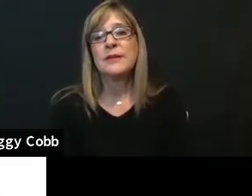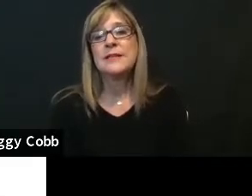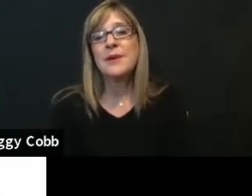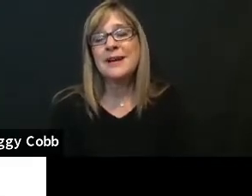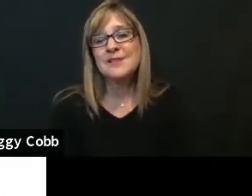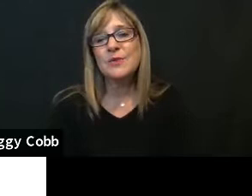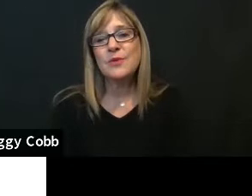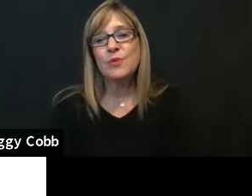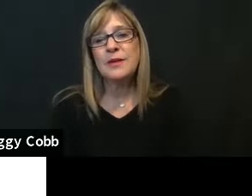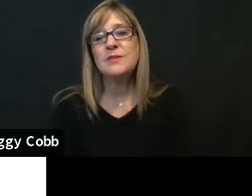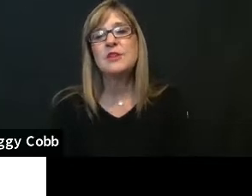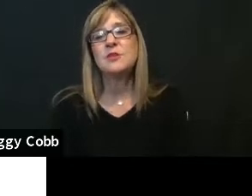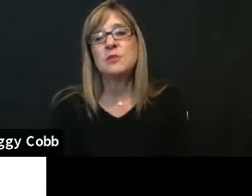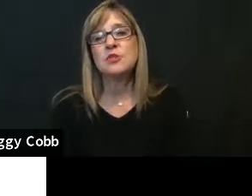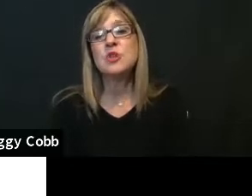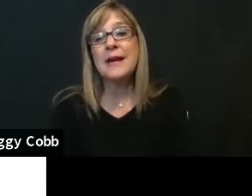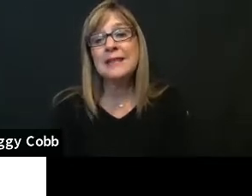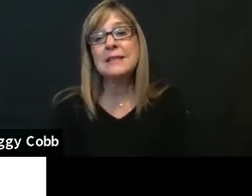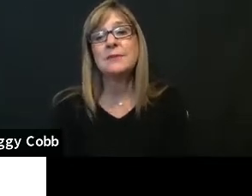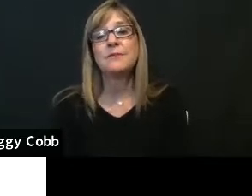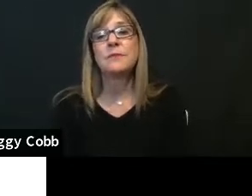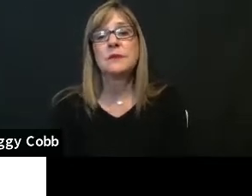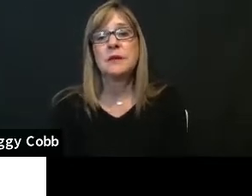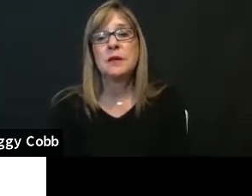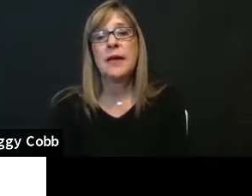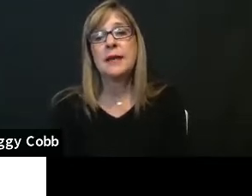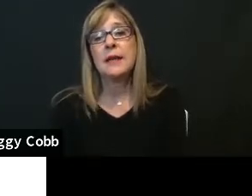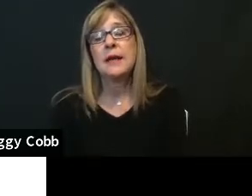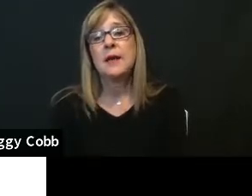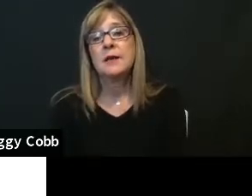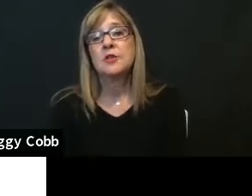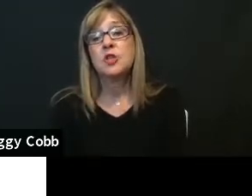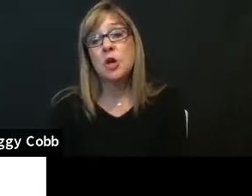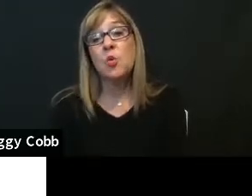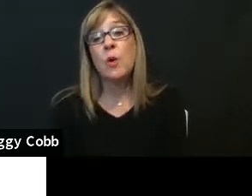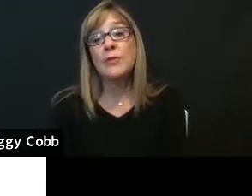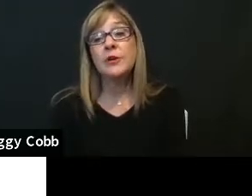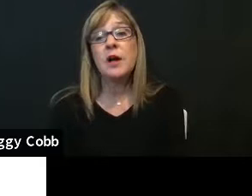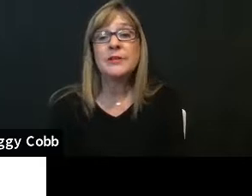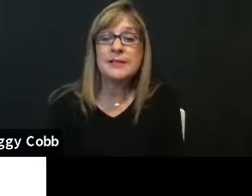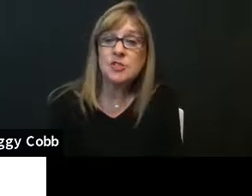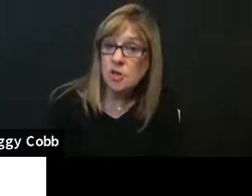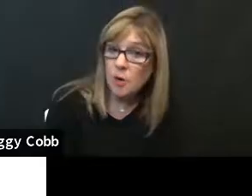We need to practice with the youth and train them and to know what their accommodations are,